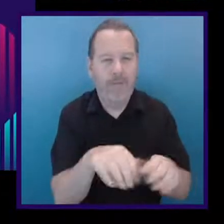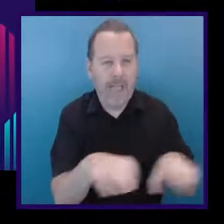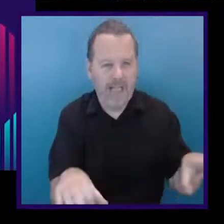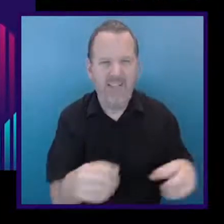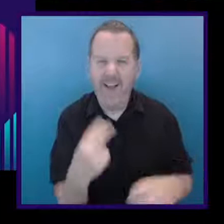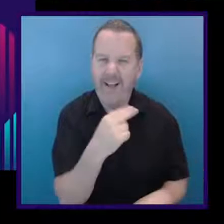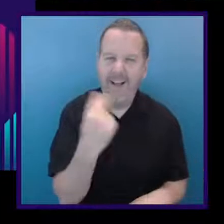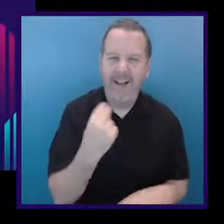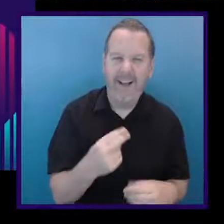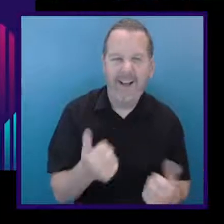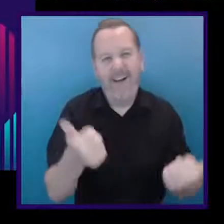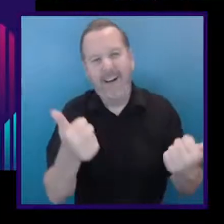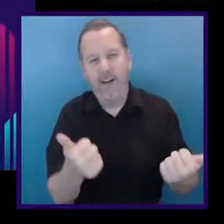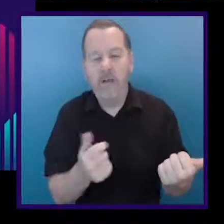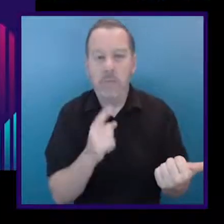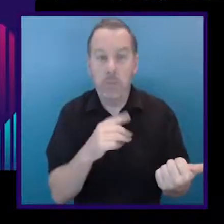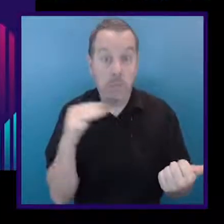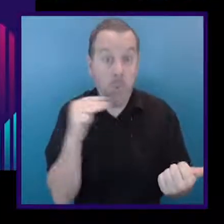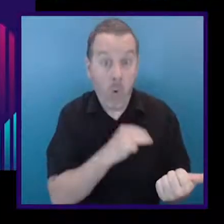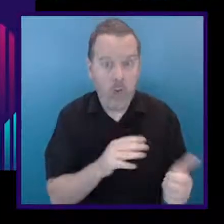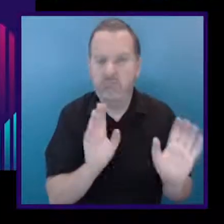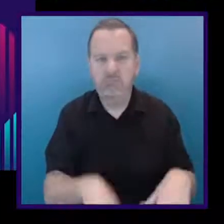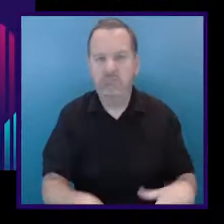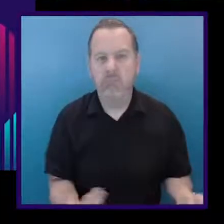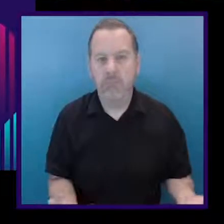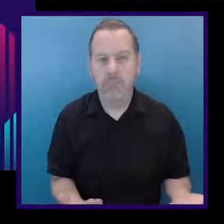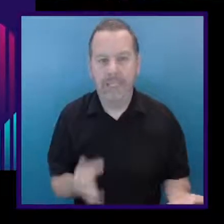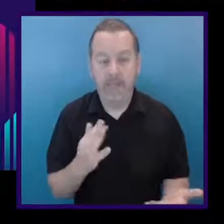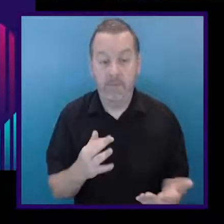to be important enough to continue teaching, and who can blame teachers, given the fact